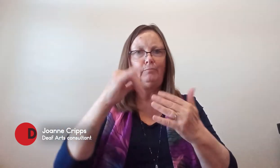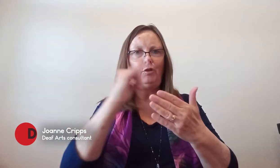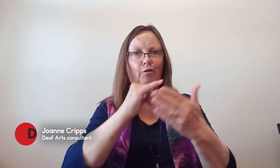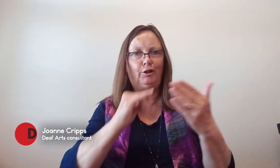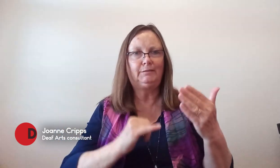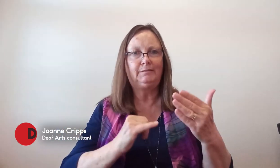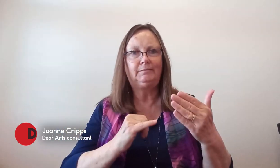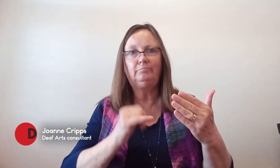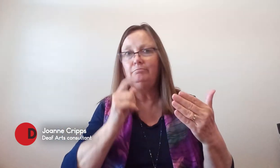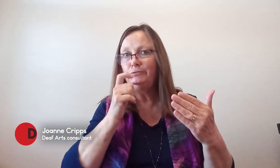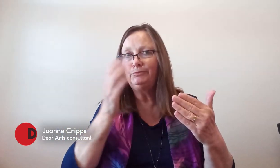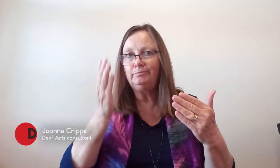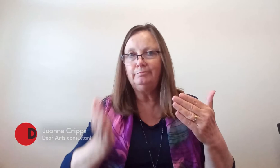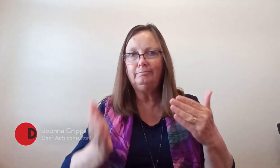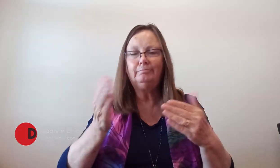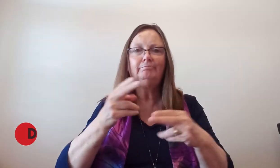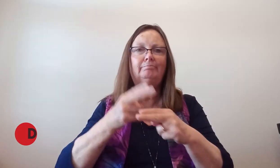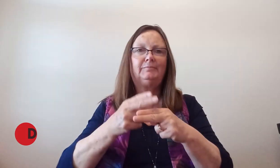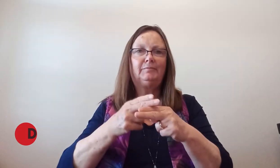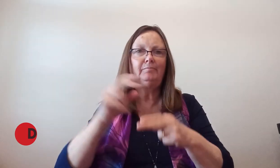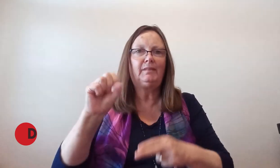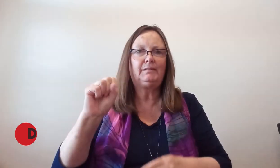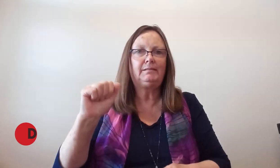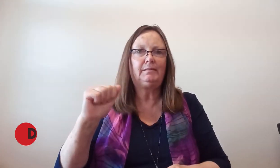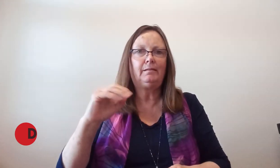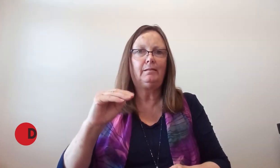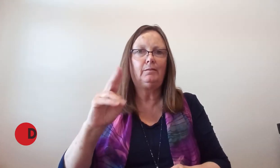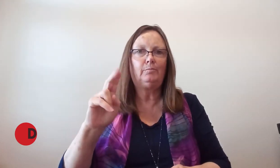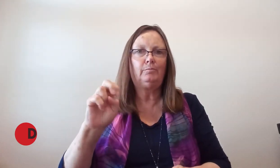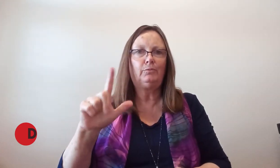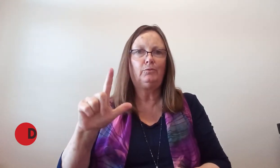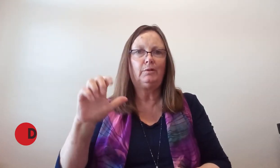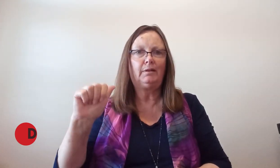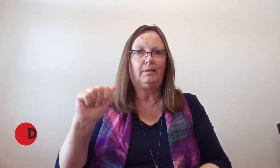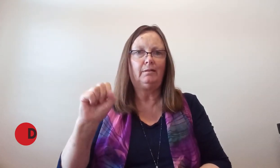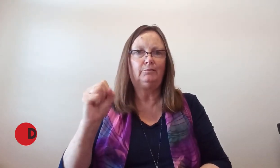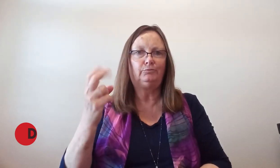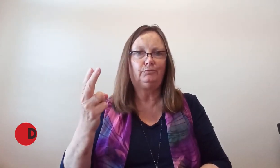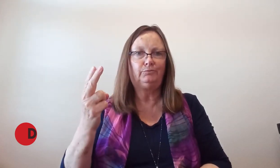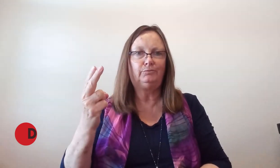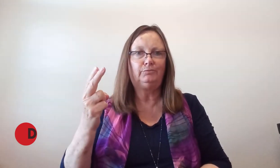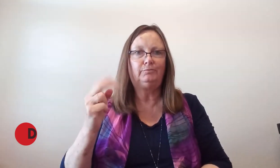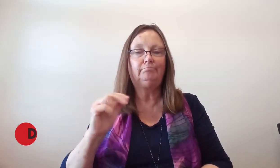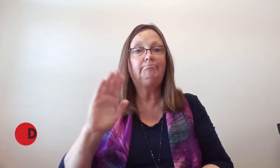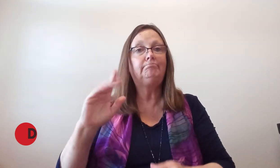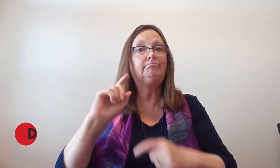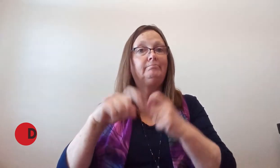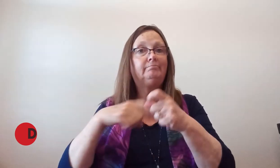a great Deaf indigenous Artist, Samuel Ash, sign name .